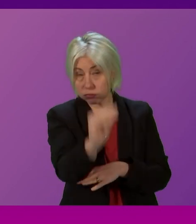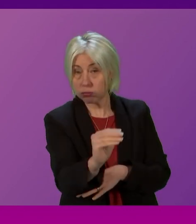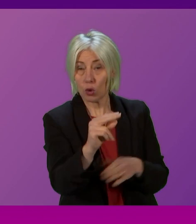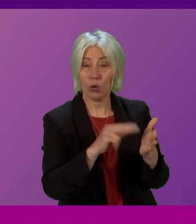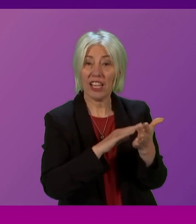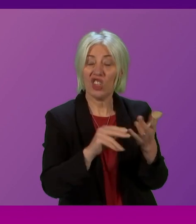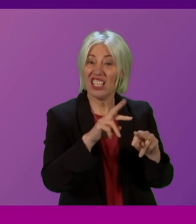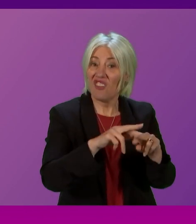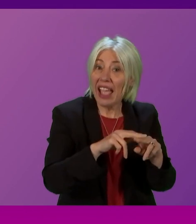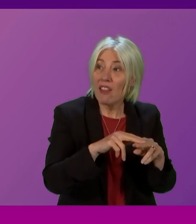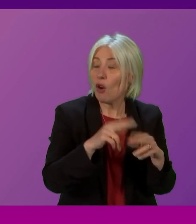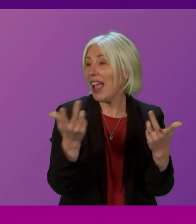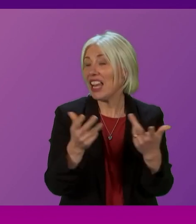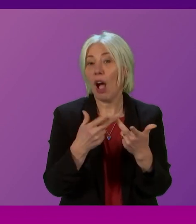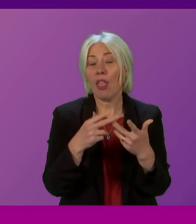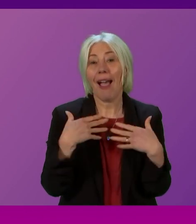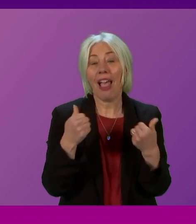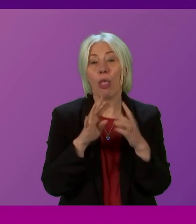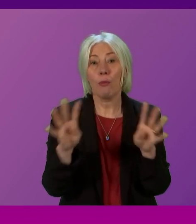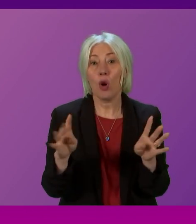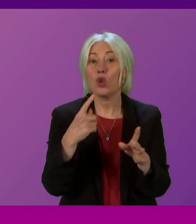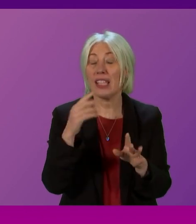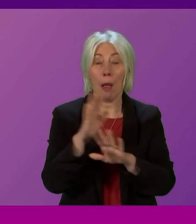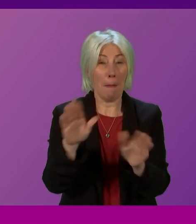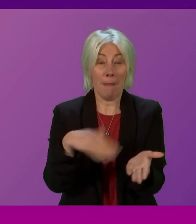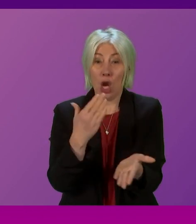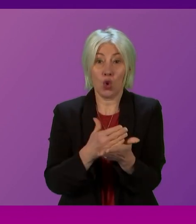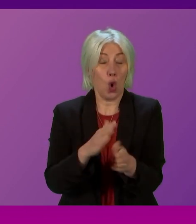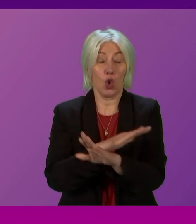health board, for that matter—to ensure that a major incident was not called?